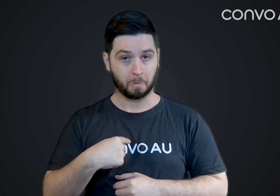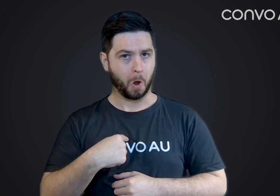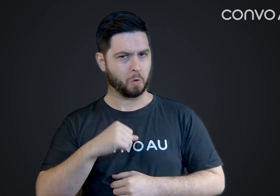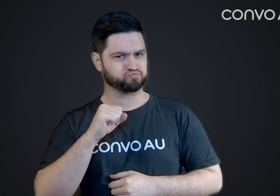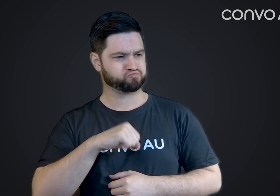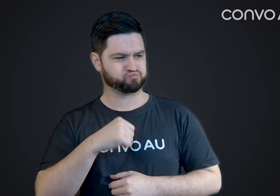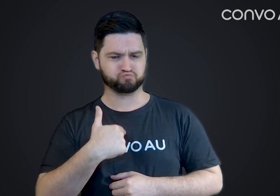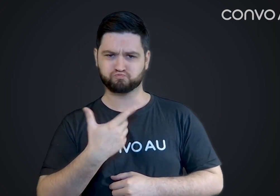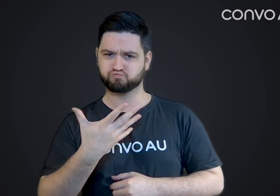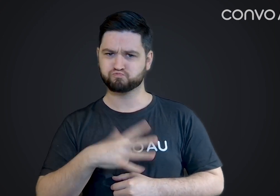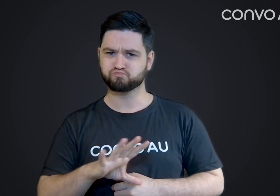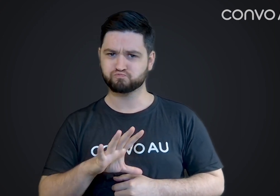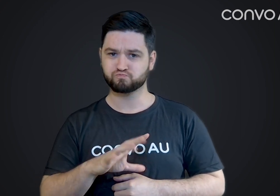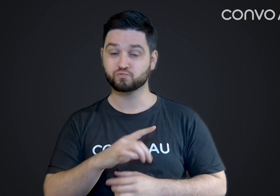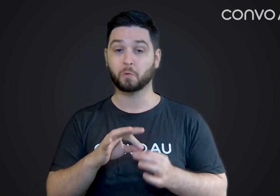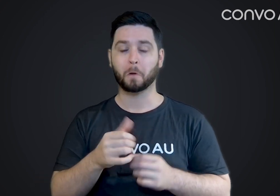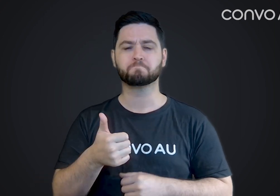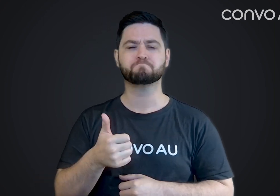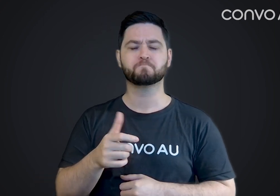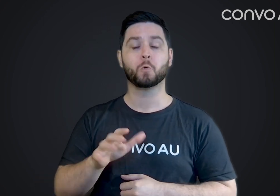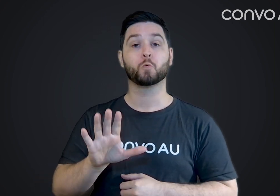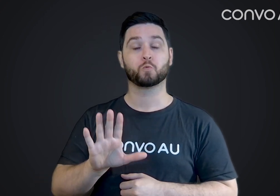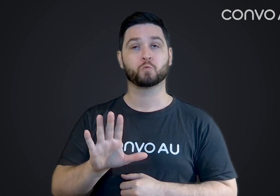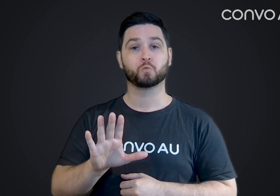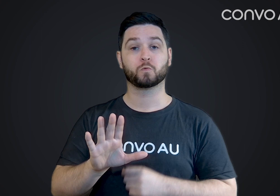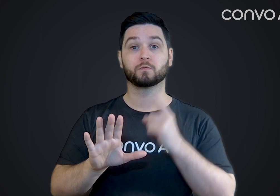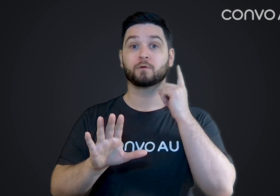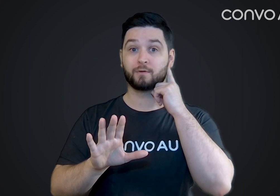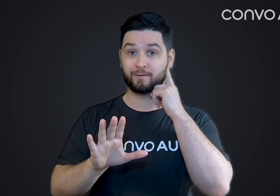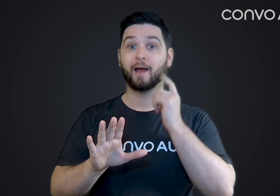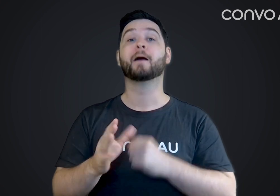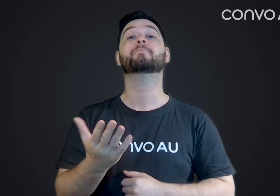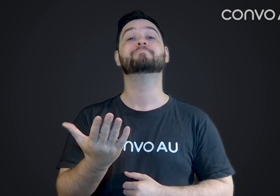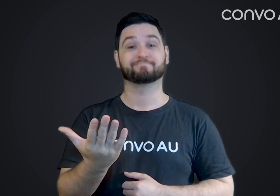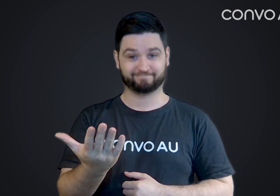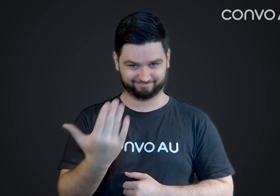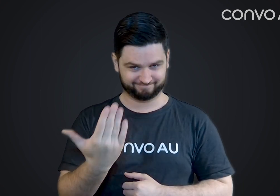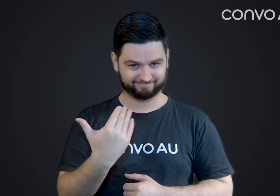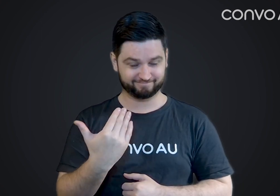My response is: "Oh Yes! I would like to leave a message". The interpreter will indicate the right time to begin my message.